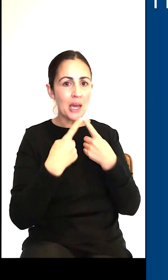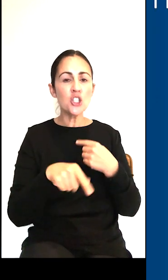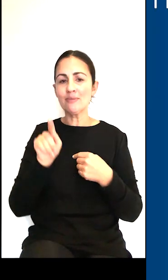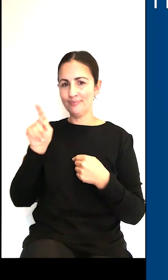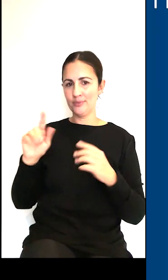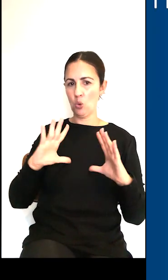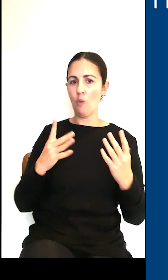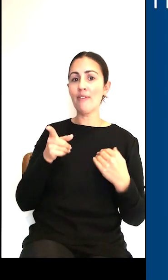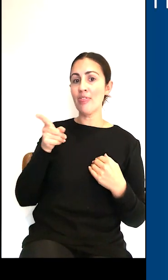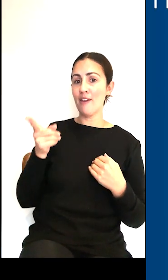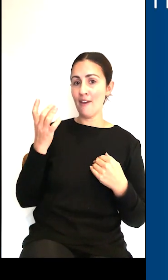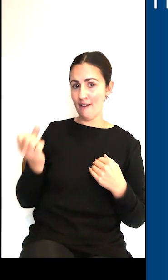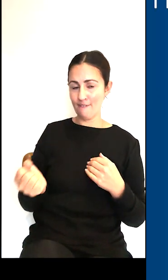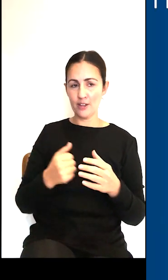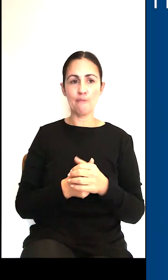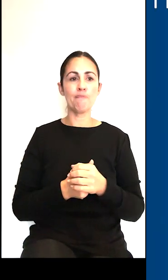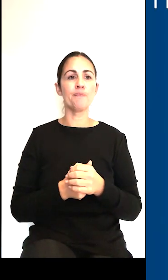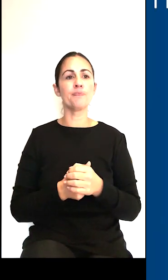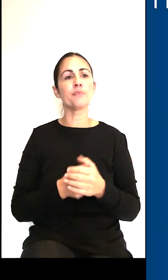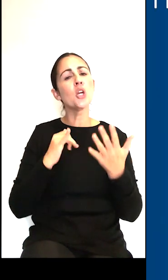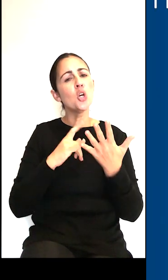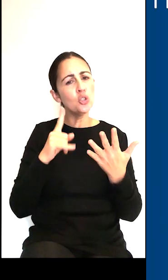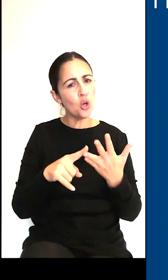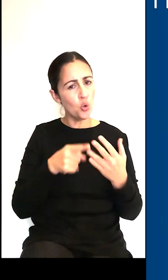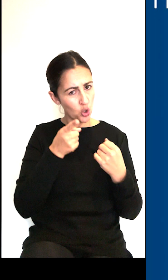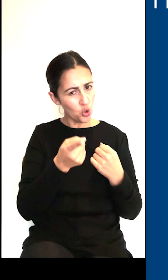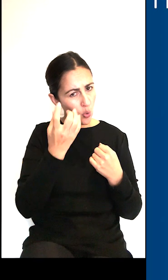So do you or the person you care for have a My Health Record? Do you know,